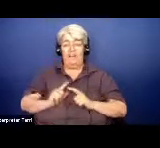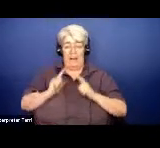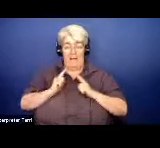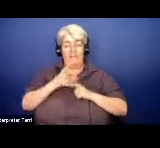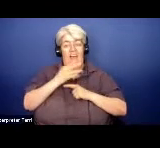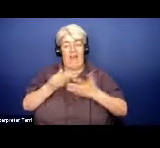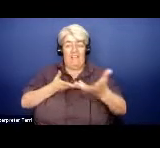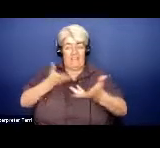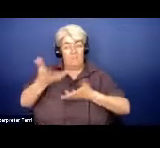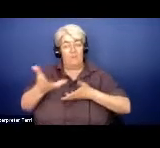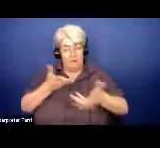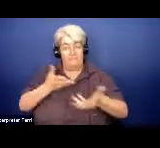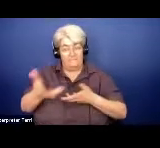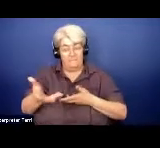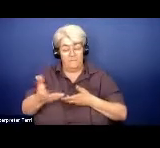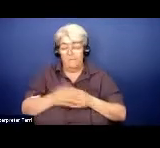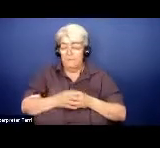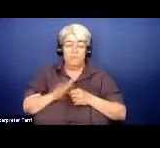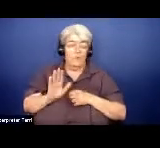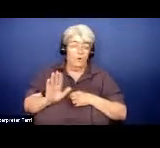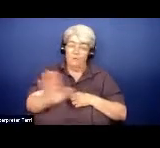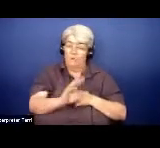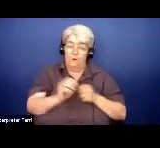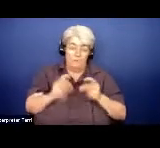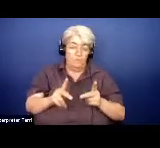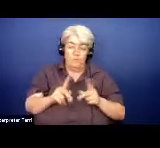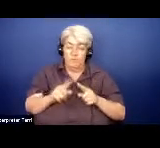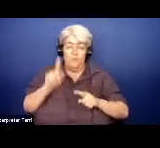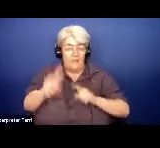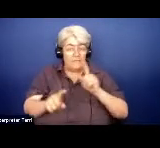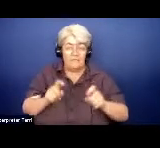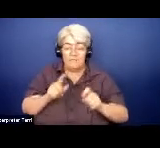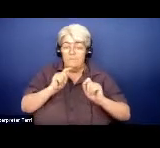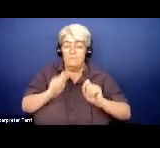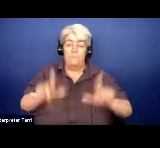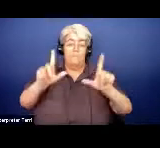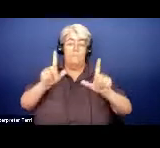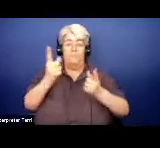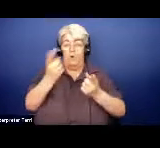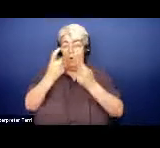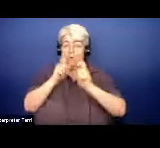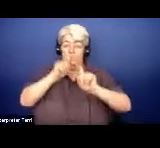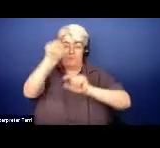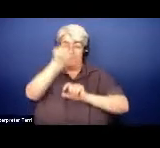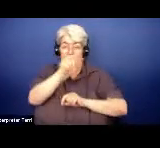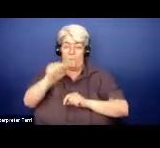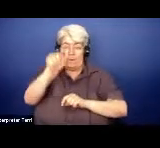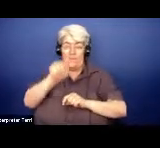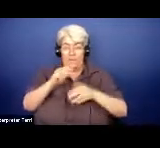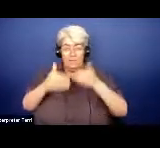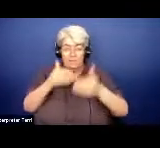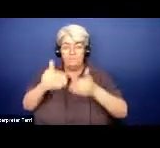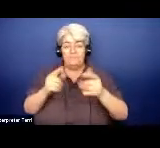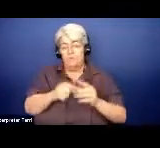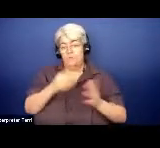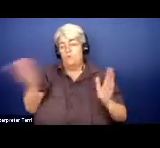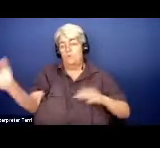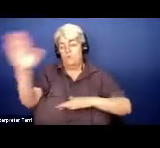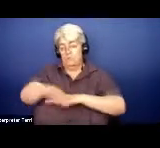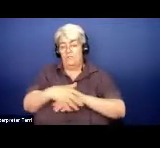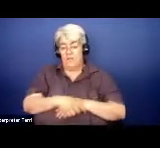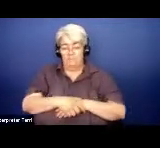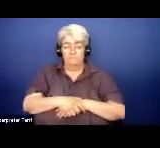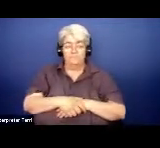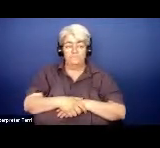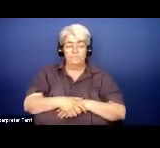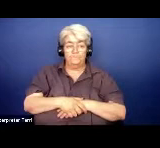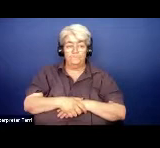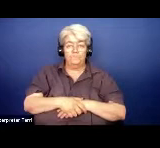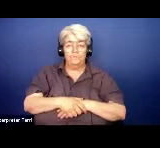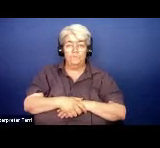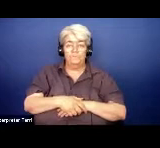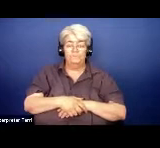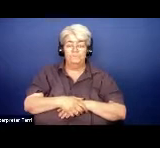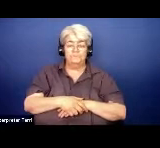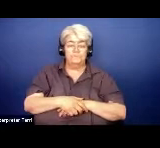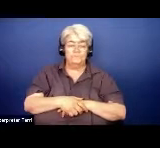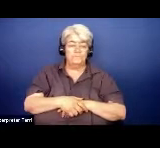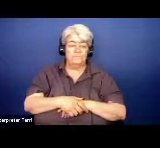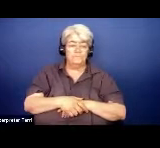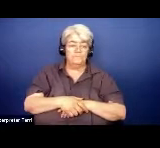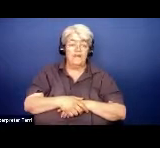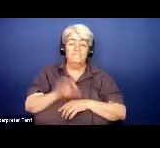You'll have an opportunity to polls and questions as we move through the day. Feedback. Yes.